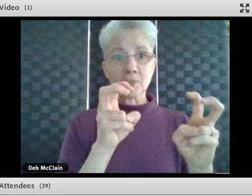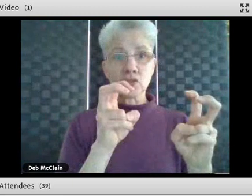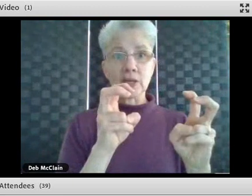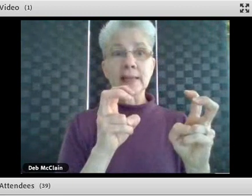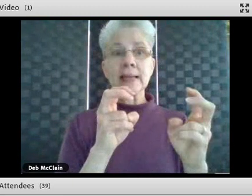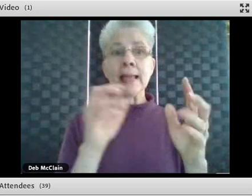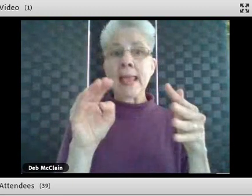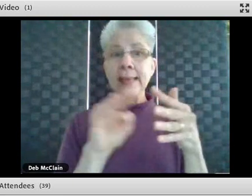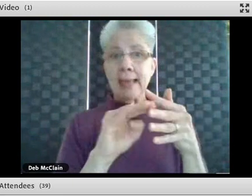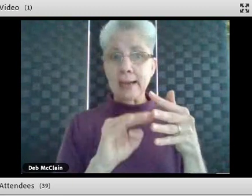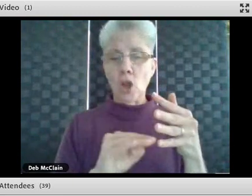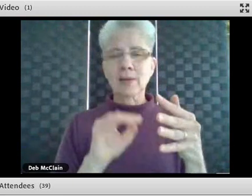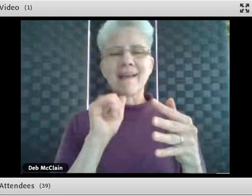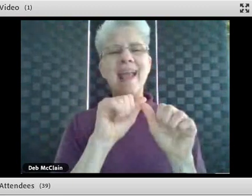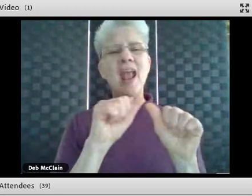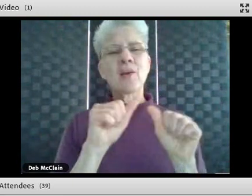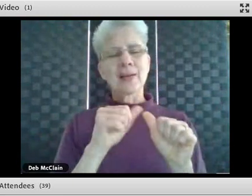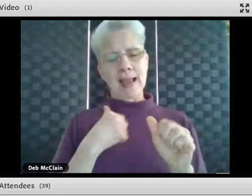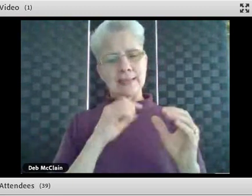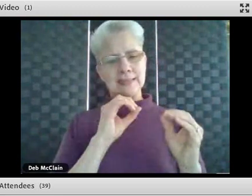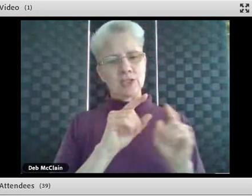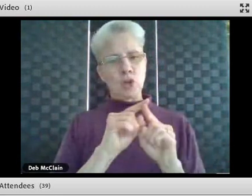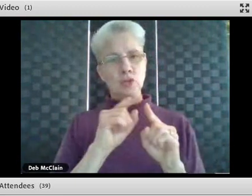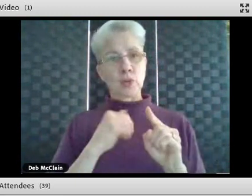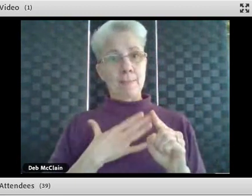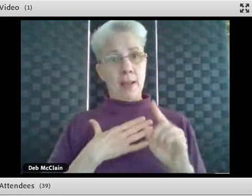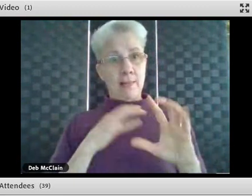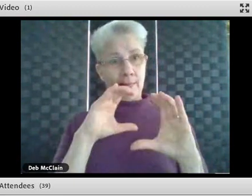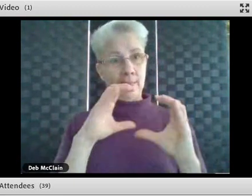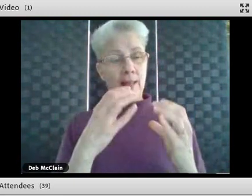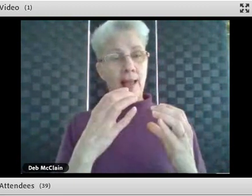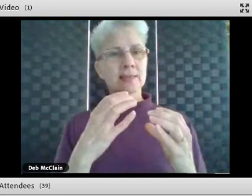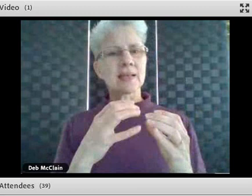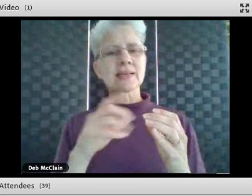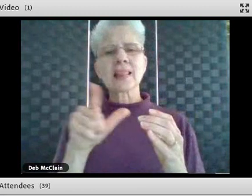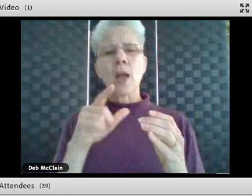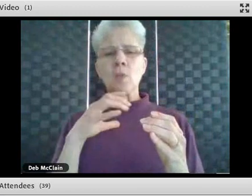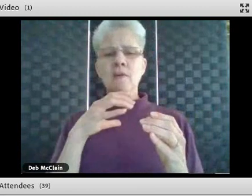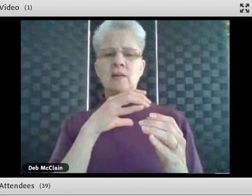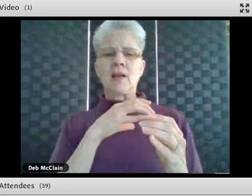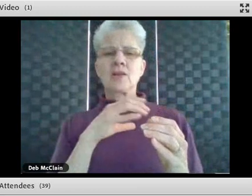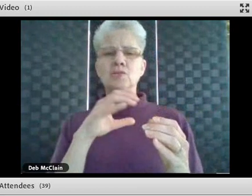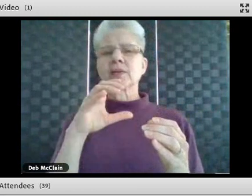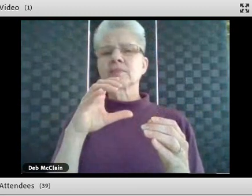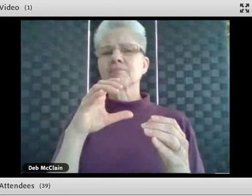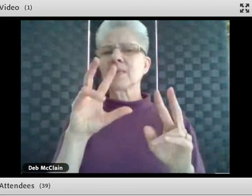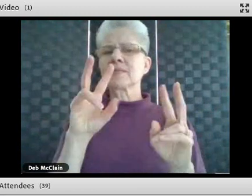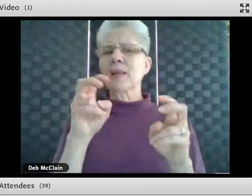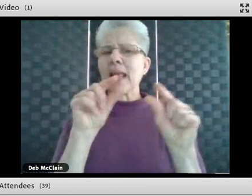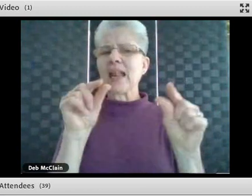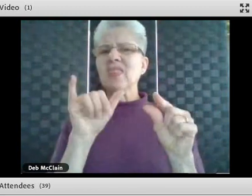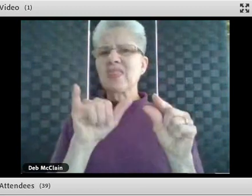and these are areas that I teach, as well, in my classes. Library of Congress Subject Headings is a controlled vocabulary,